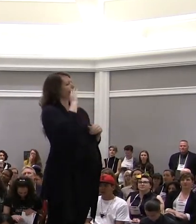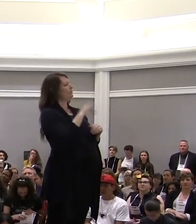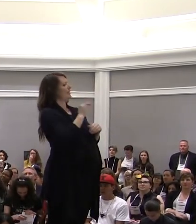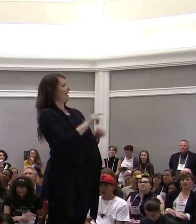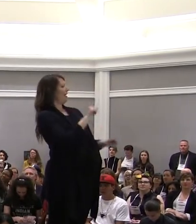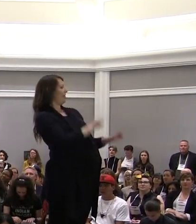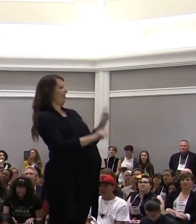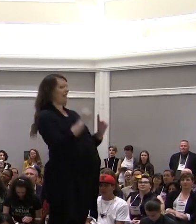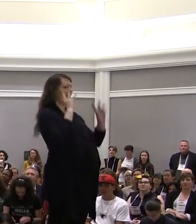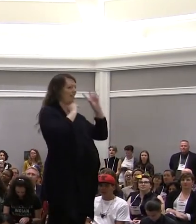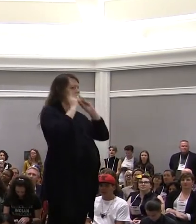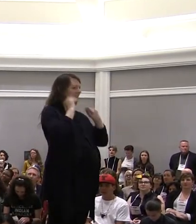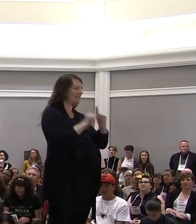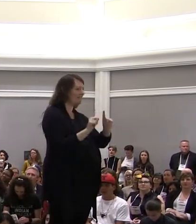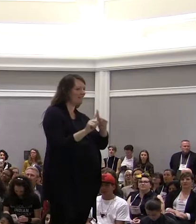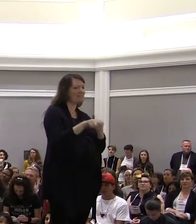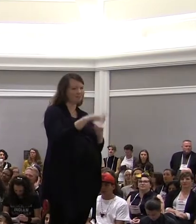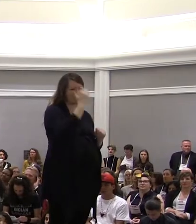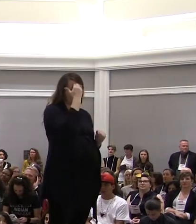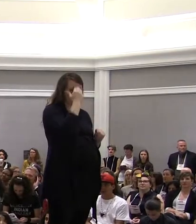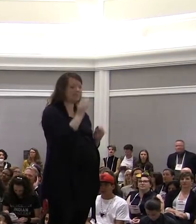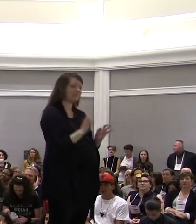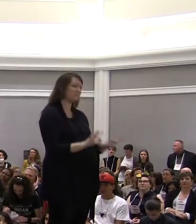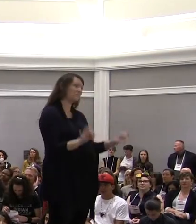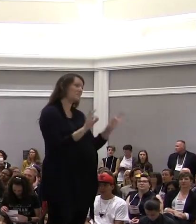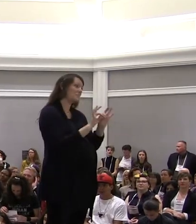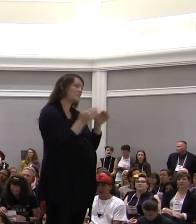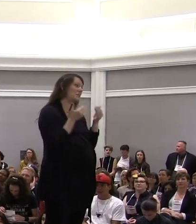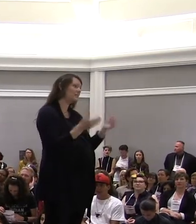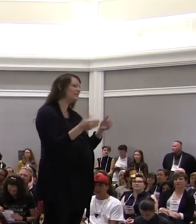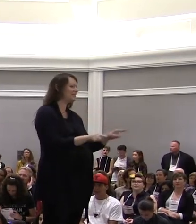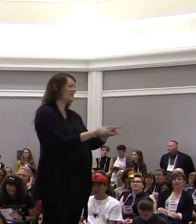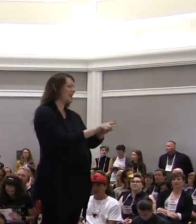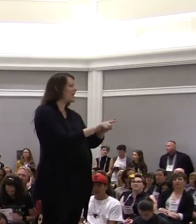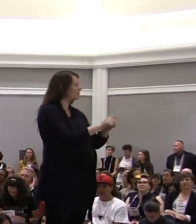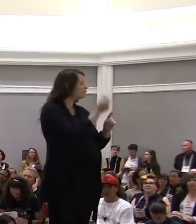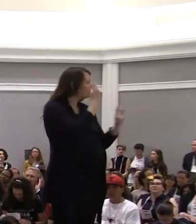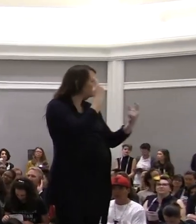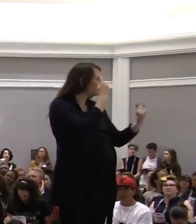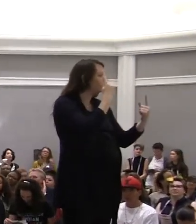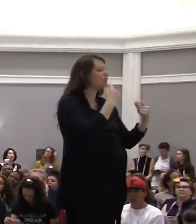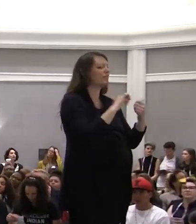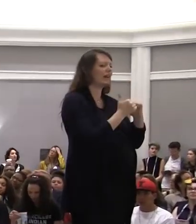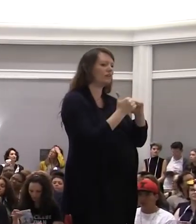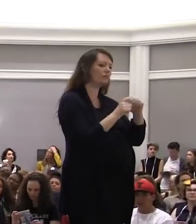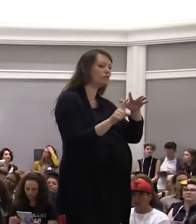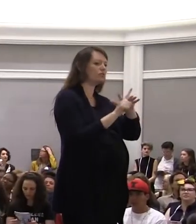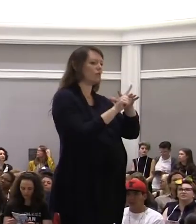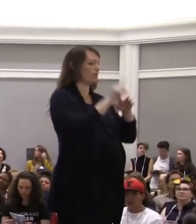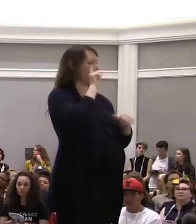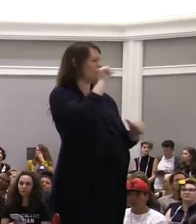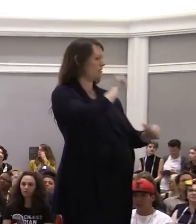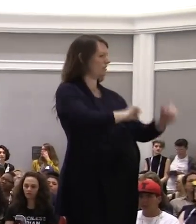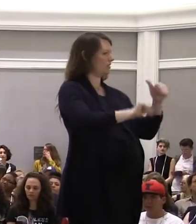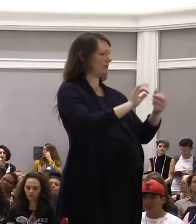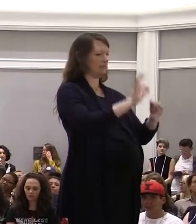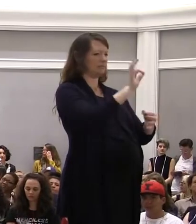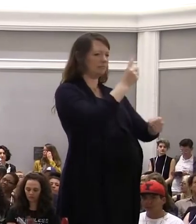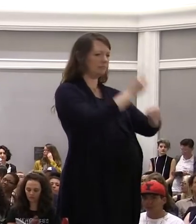you can see how important it is to take time to get in the same page, and be clear how we can show up for each other with a spirit of generosity.